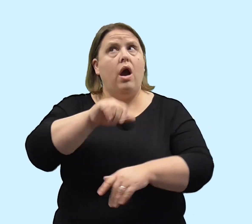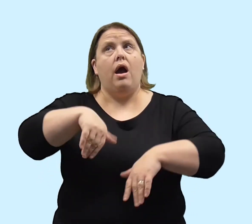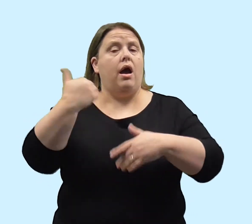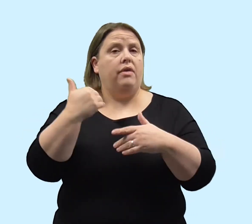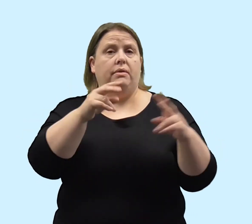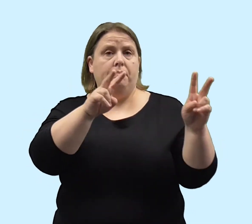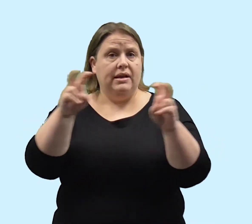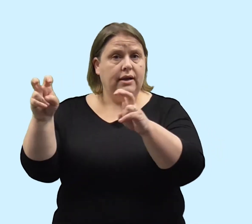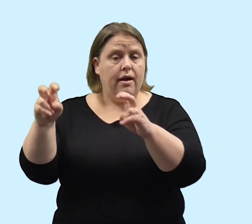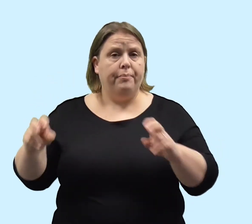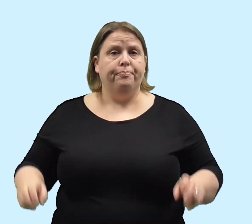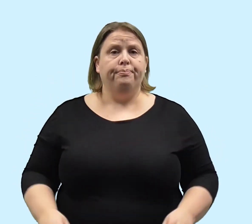or on any other matter.